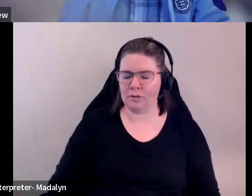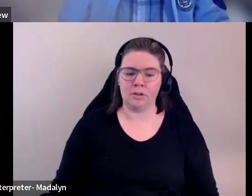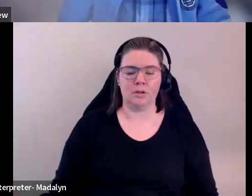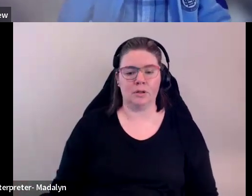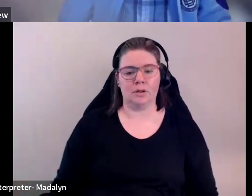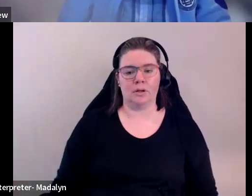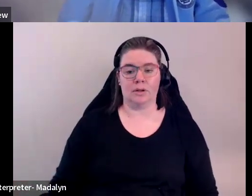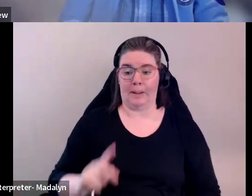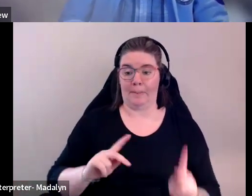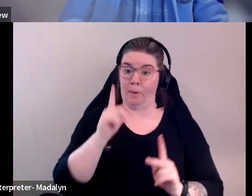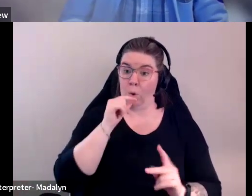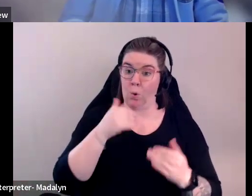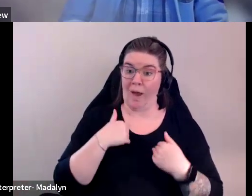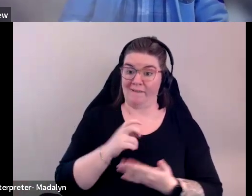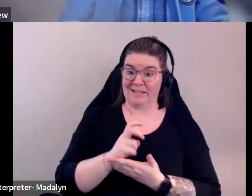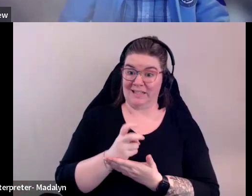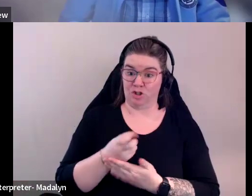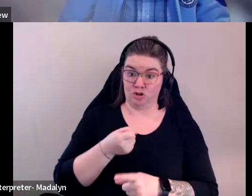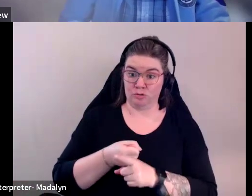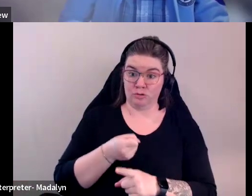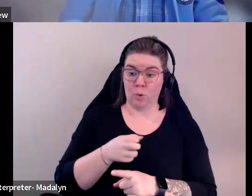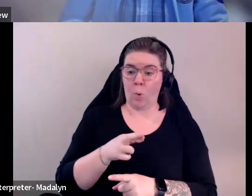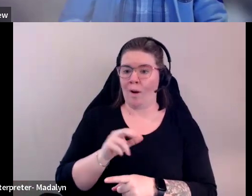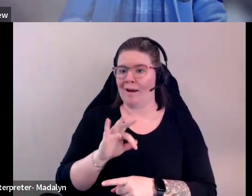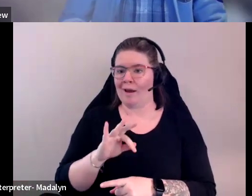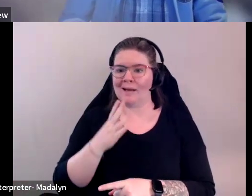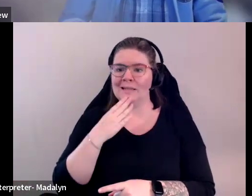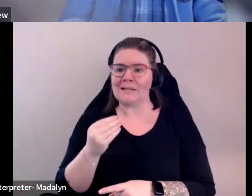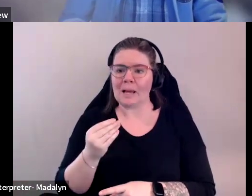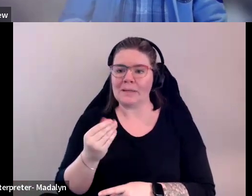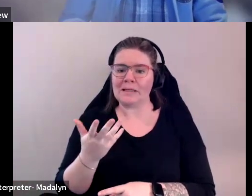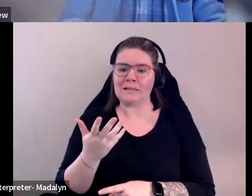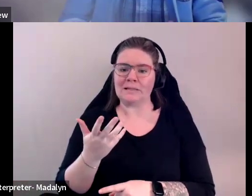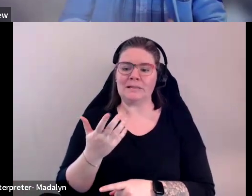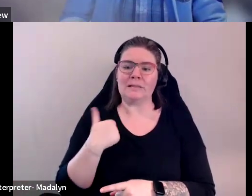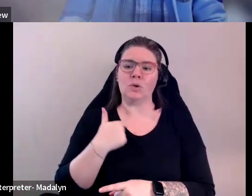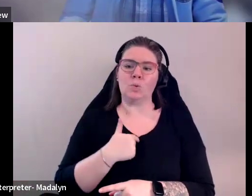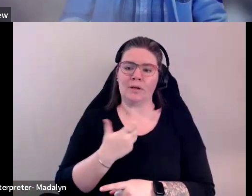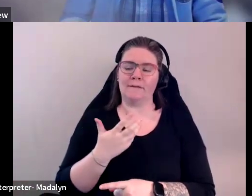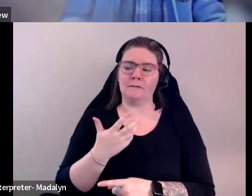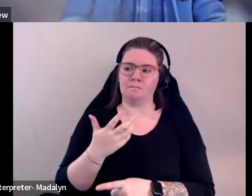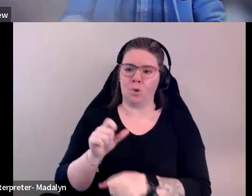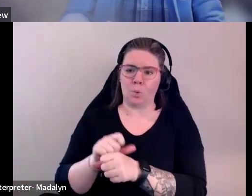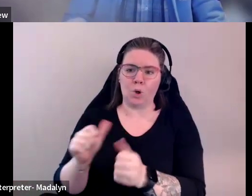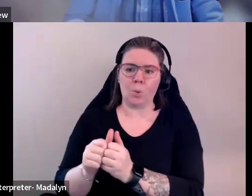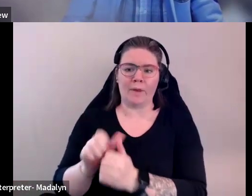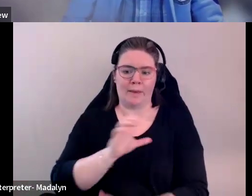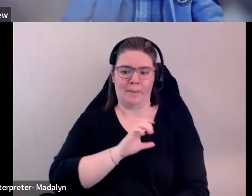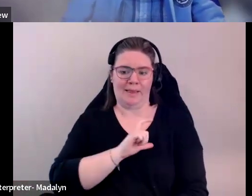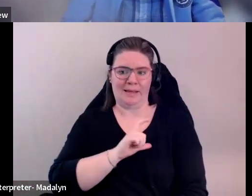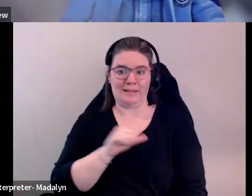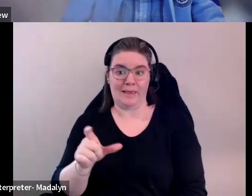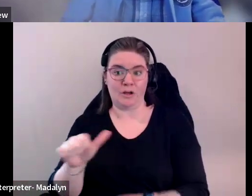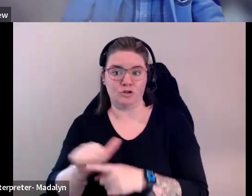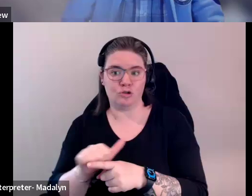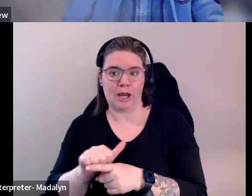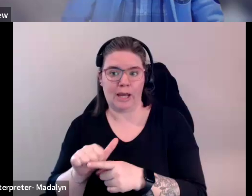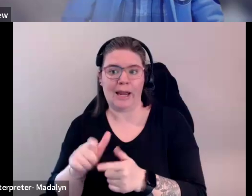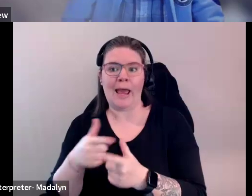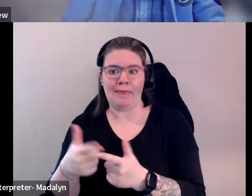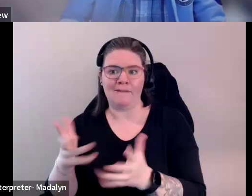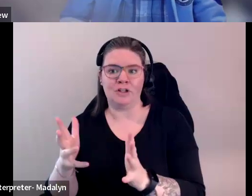Don Dew: seizures right? Or if they're diabetic, or whatever we've gone to the police, and we've trained them. But then they've gotten into the system so like if they